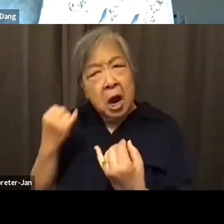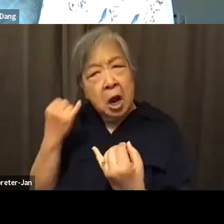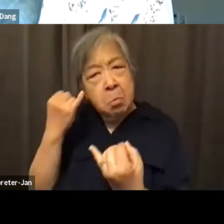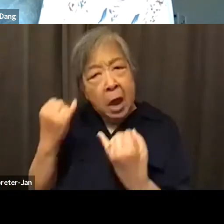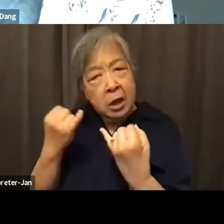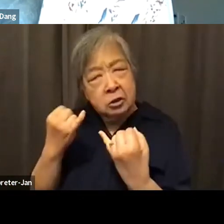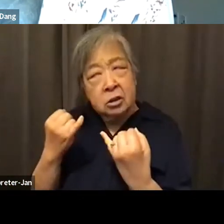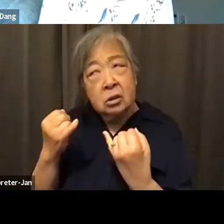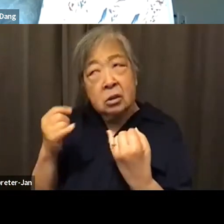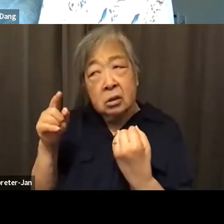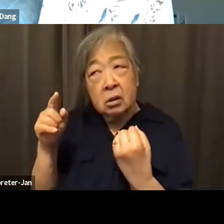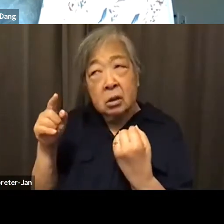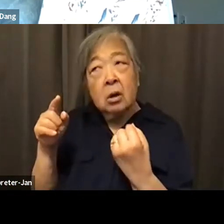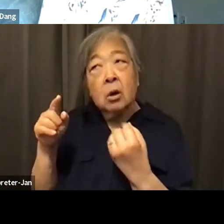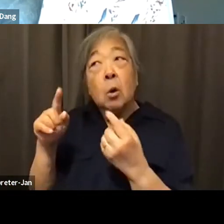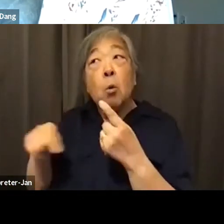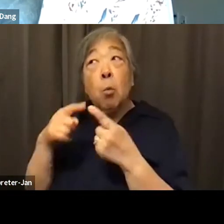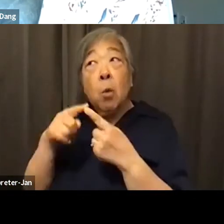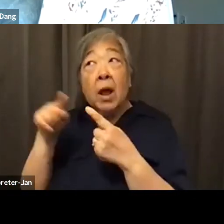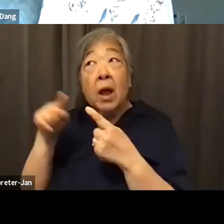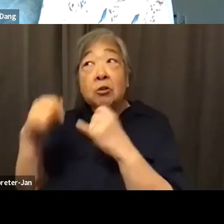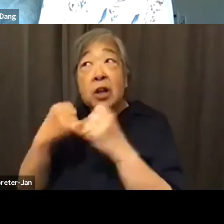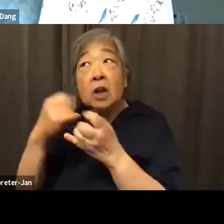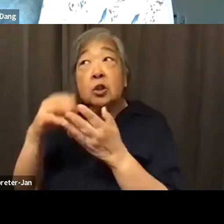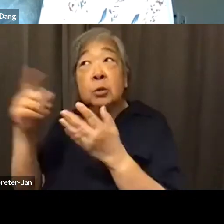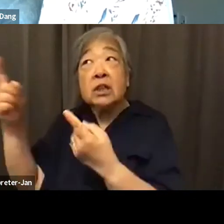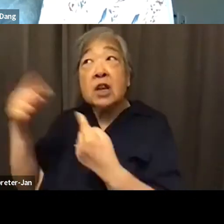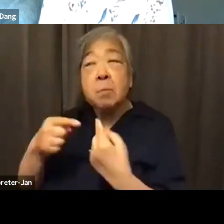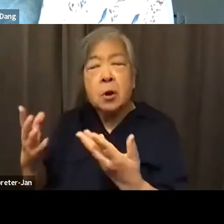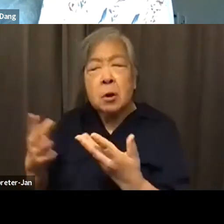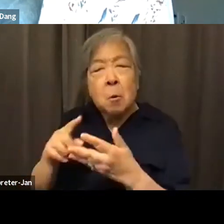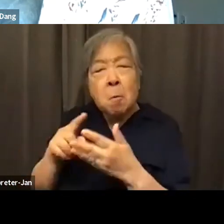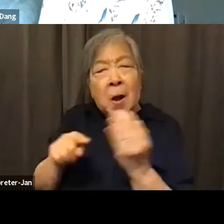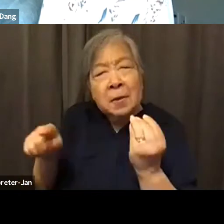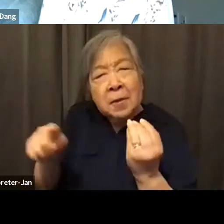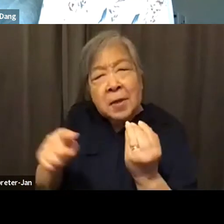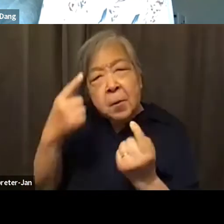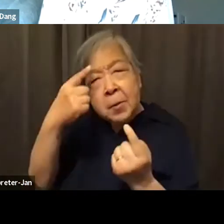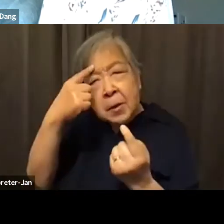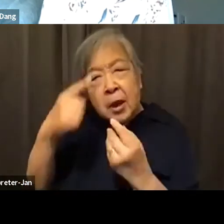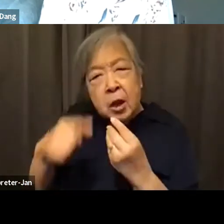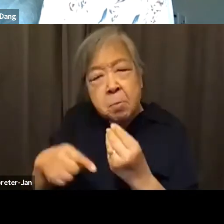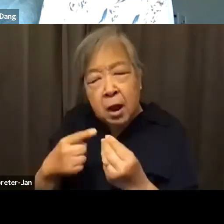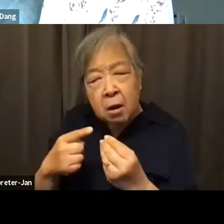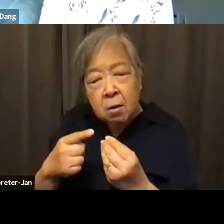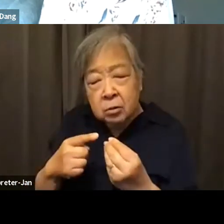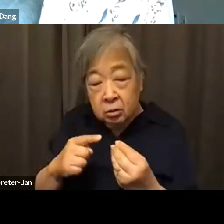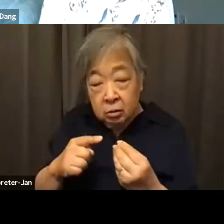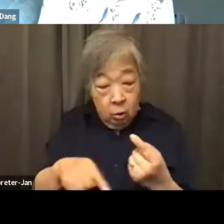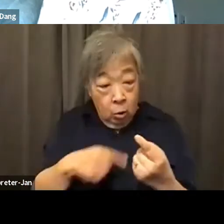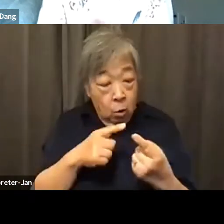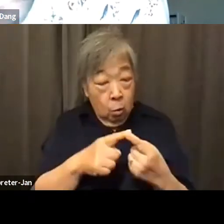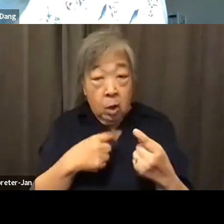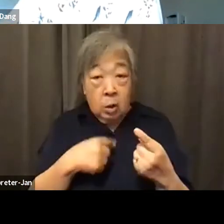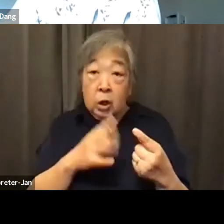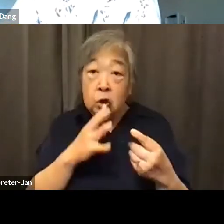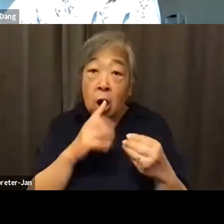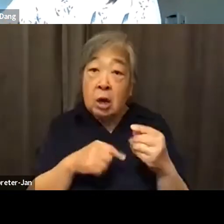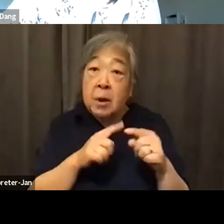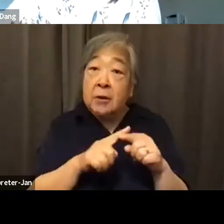be going through their minds when we're talking about our kind of different definitions of